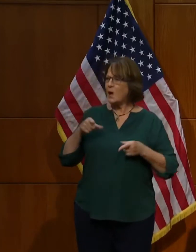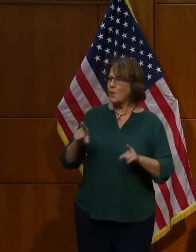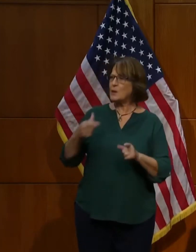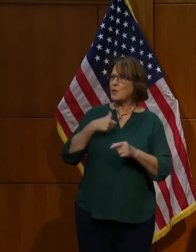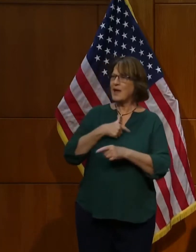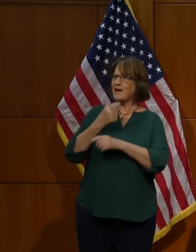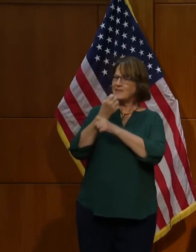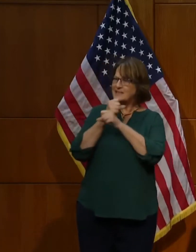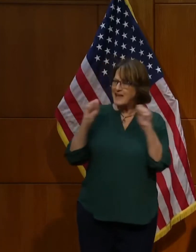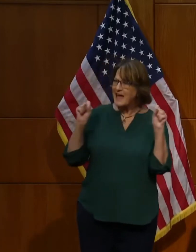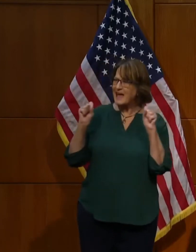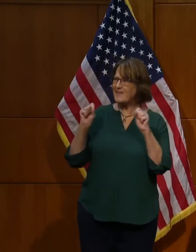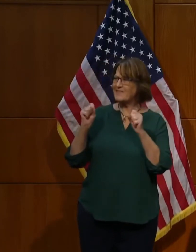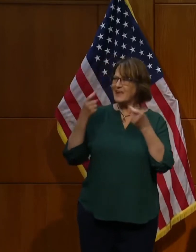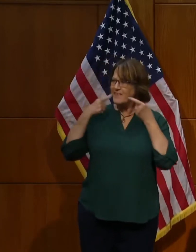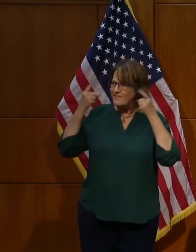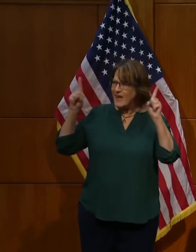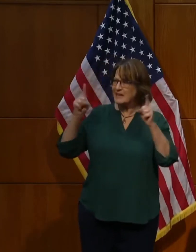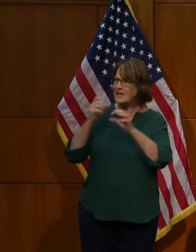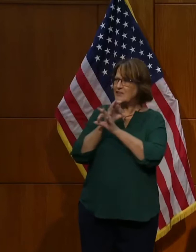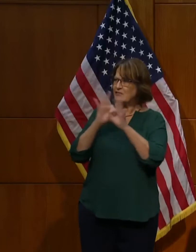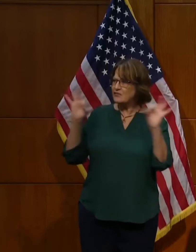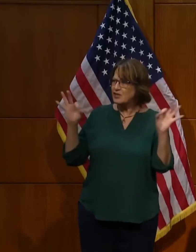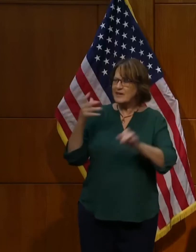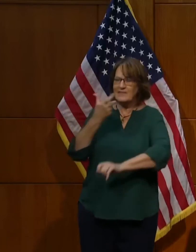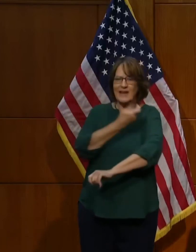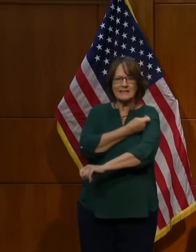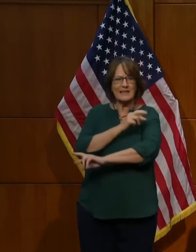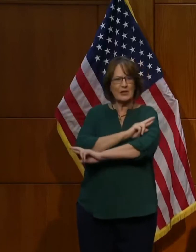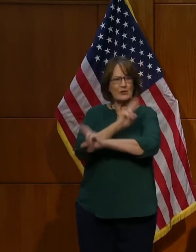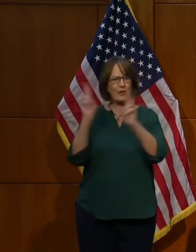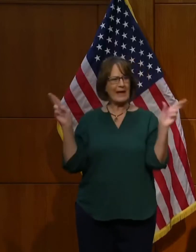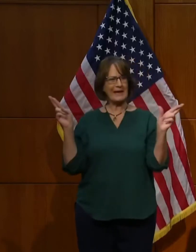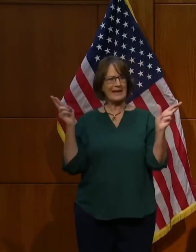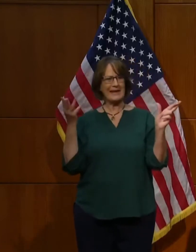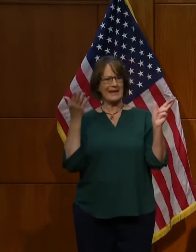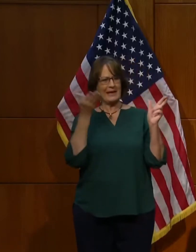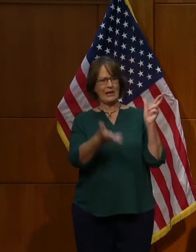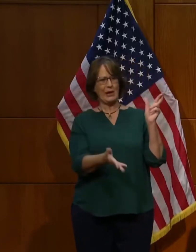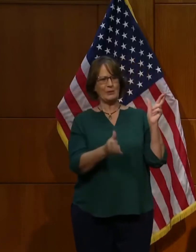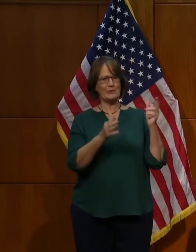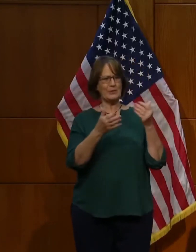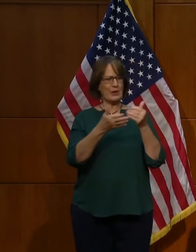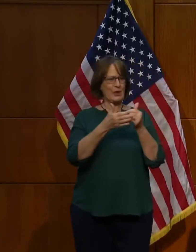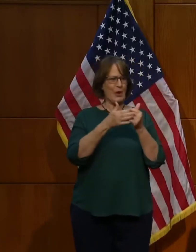vaccines are readily available at your local pharmacy at the grocery